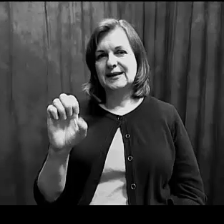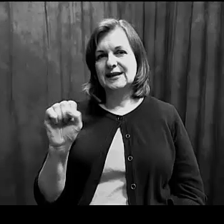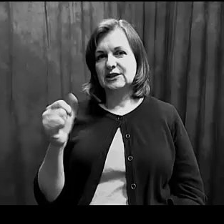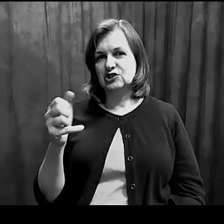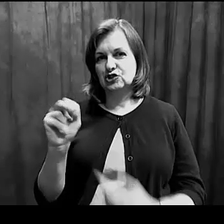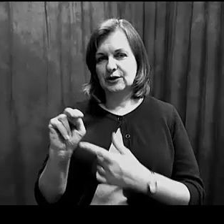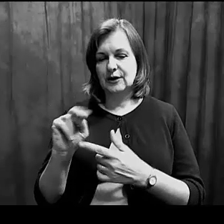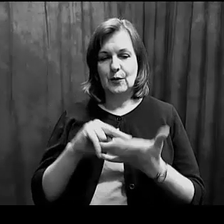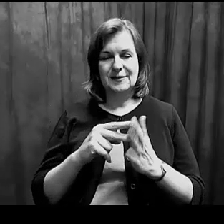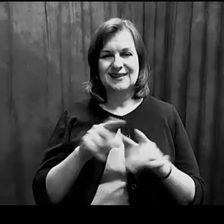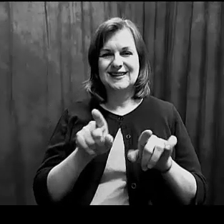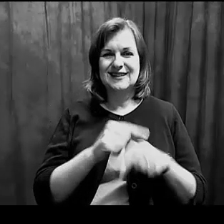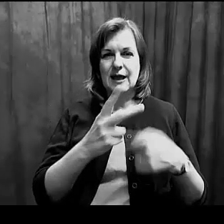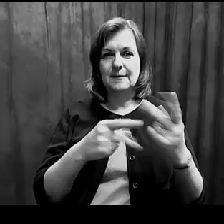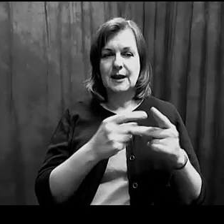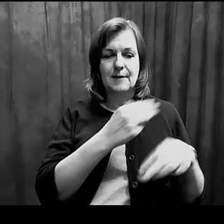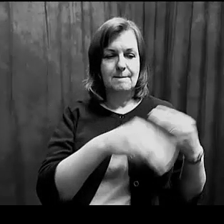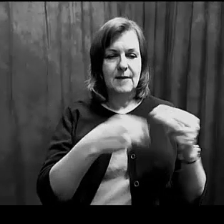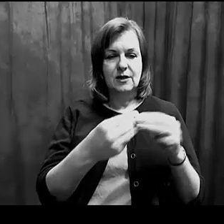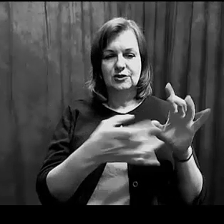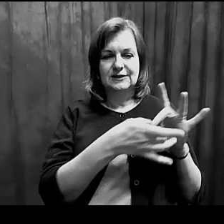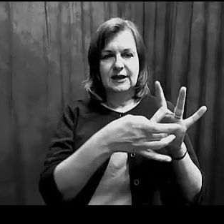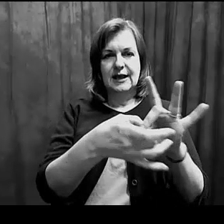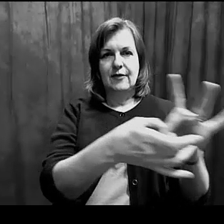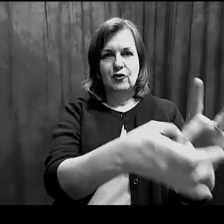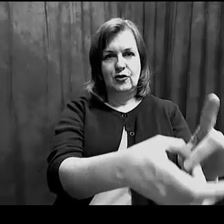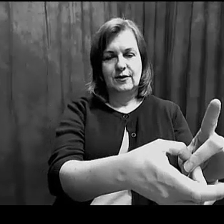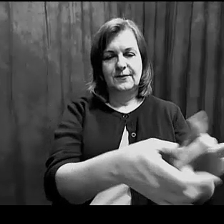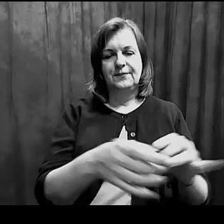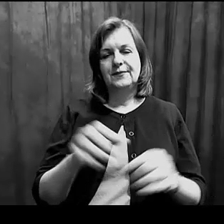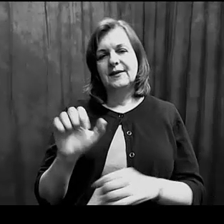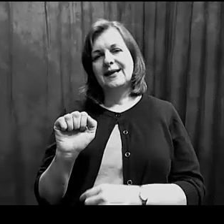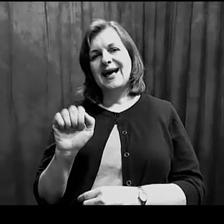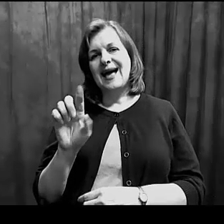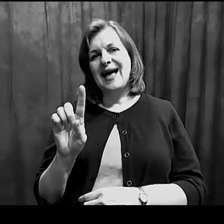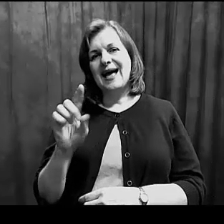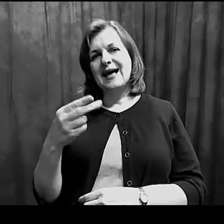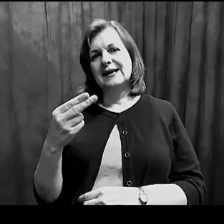so cohesion we mentioned the same kind of molecule sticking together